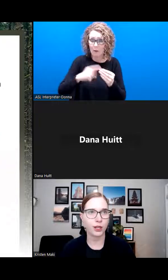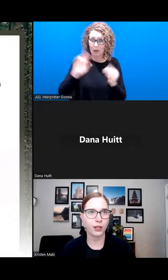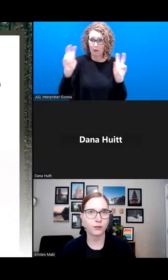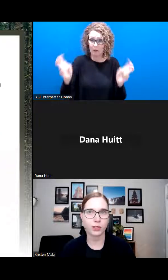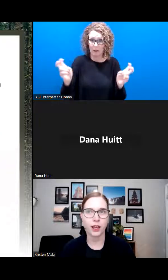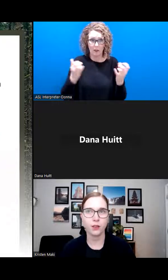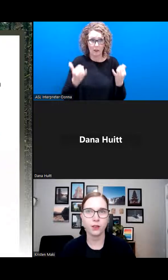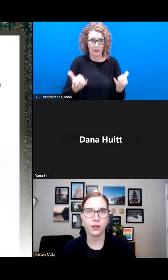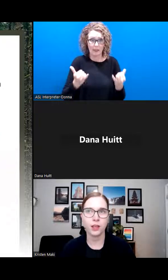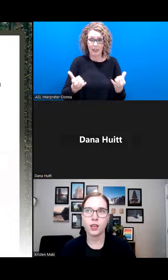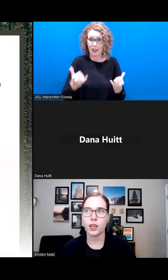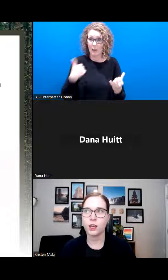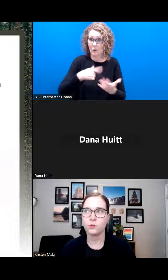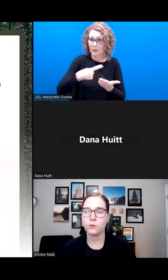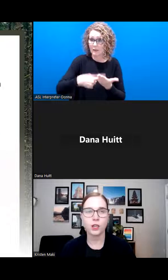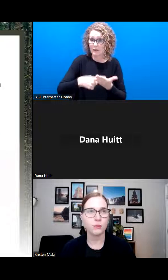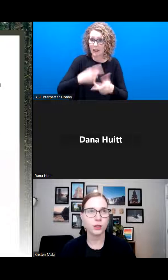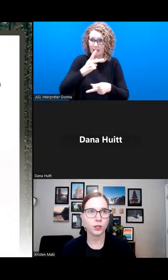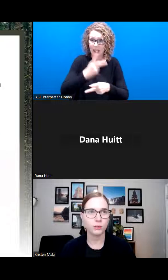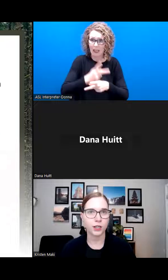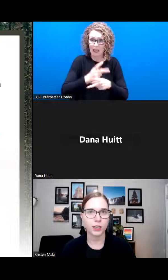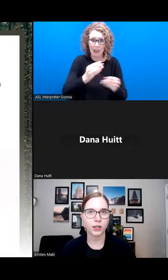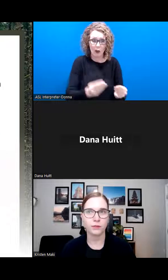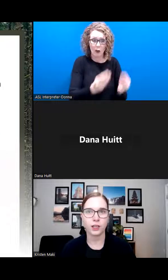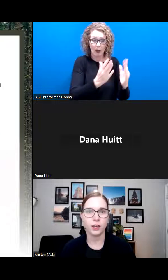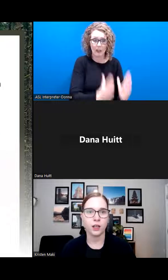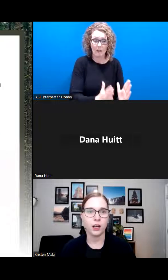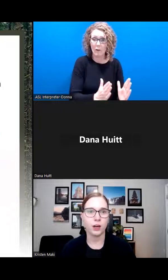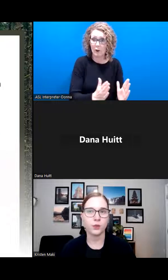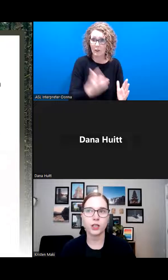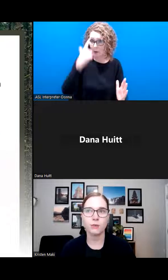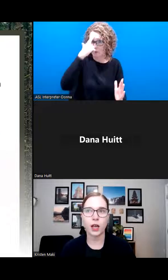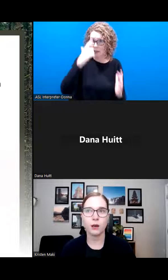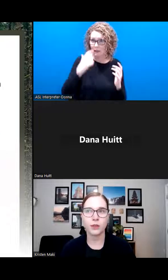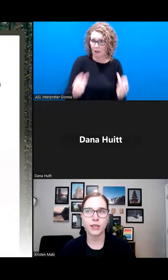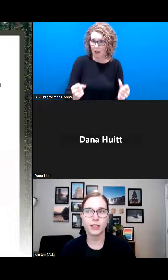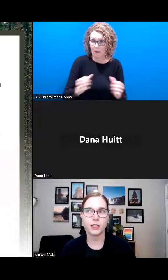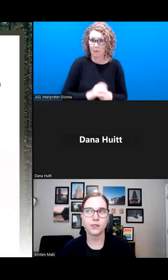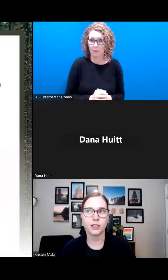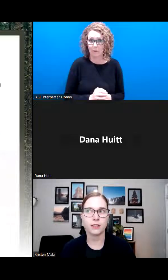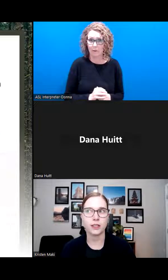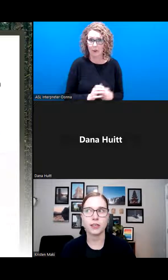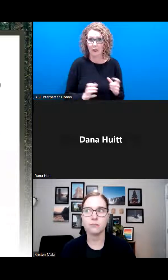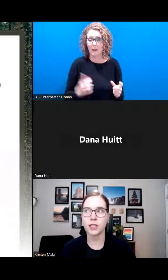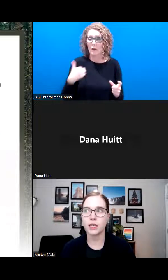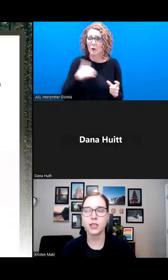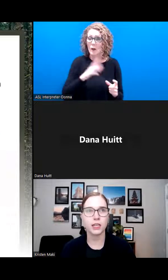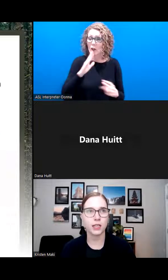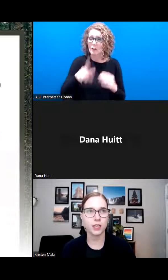caregiving, we are talking about help with activities of daily living like bathing, eating, dressing, and taking medication. So that can look like a few different things.